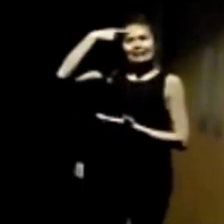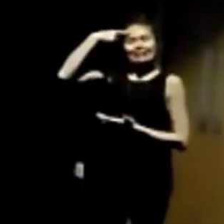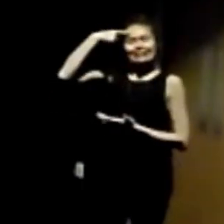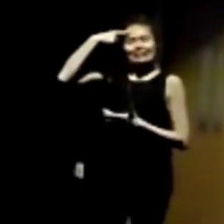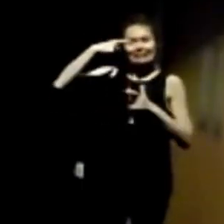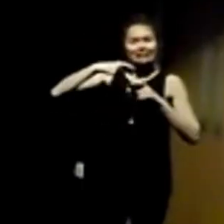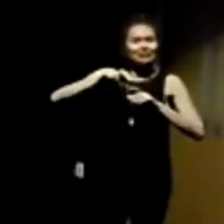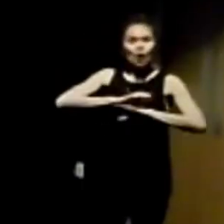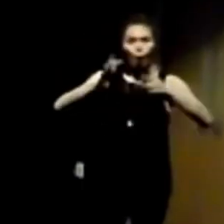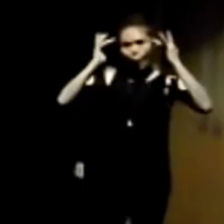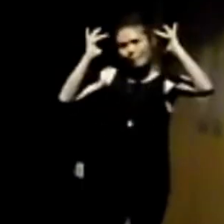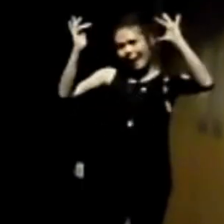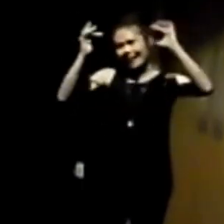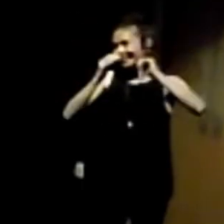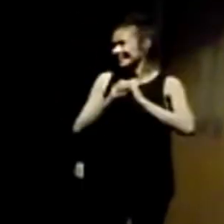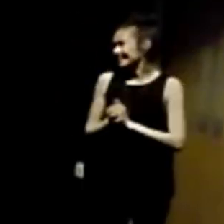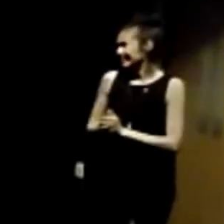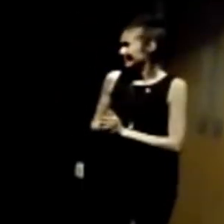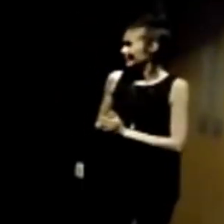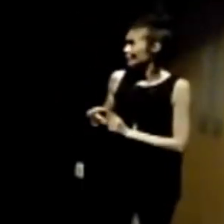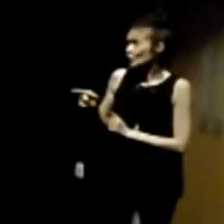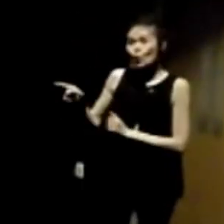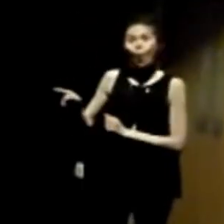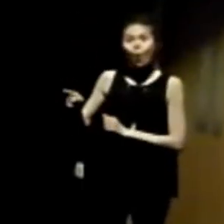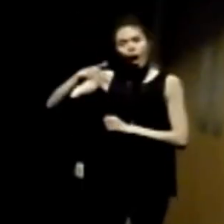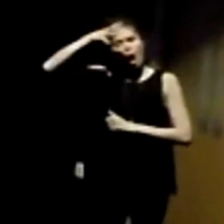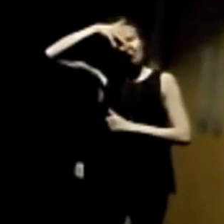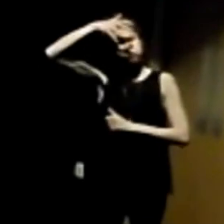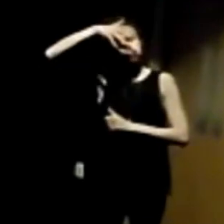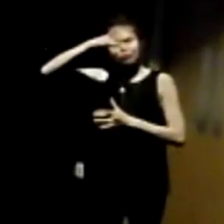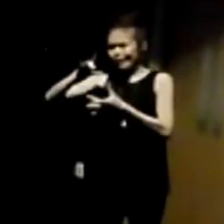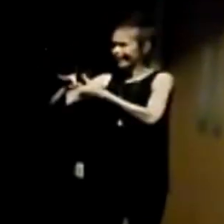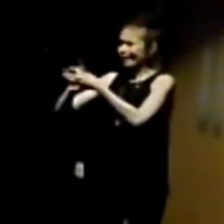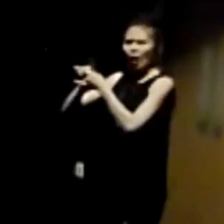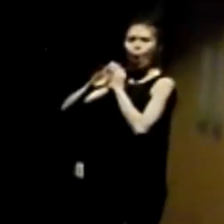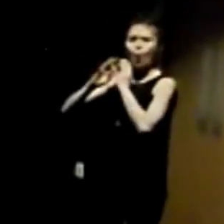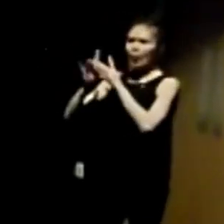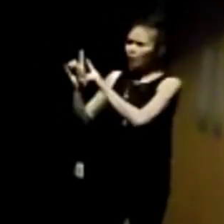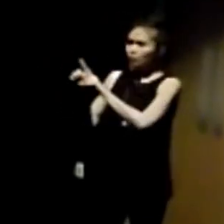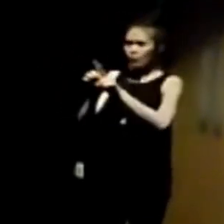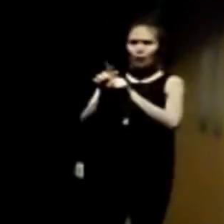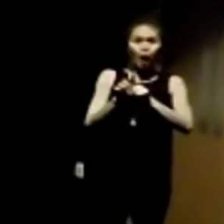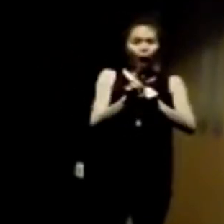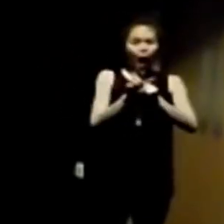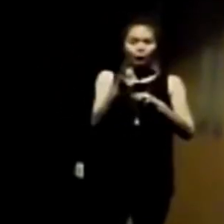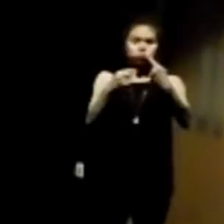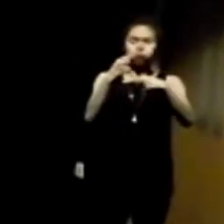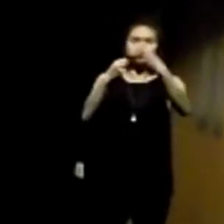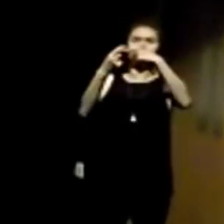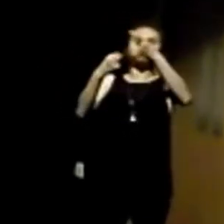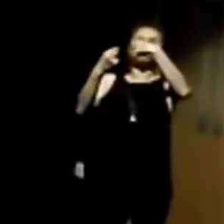and he travels back with Will-AI-am Shakespeare. He's blagged his way in, you know what he's like.